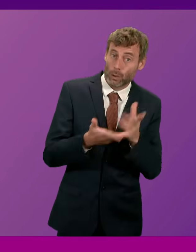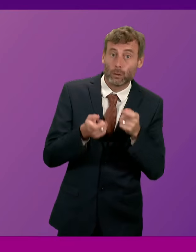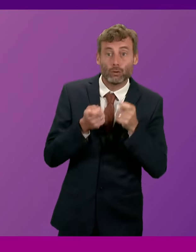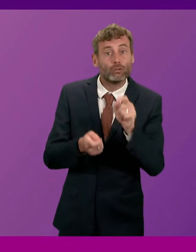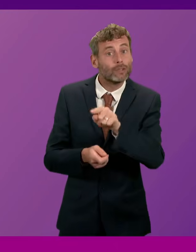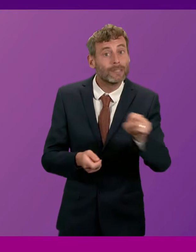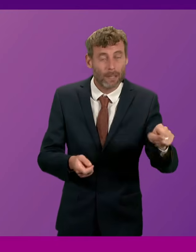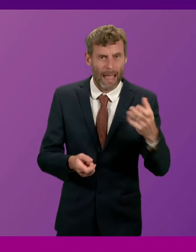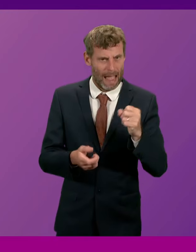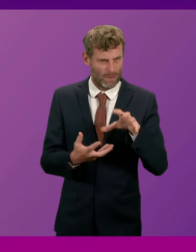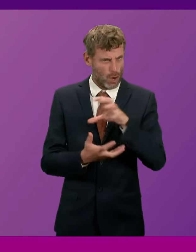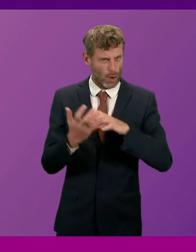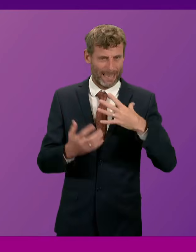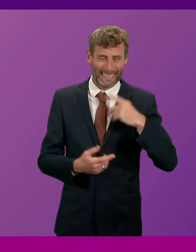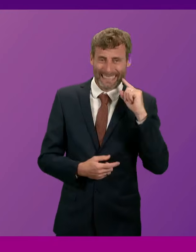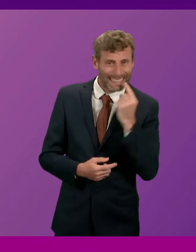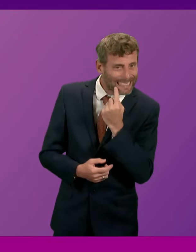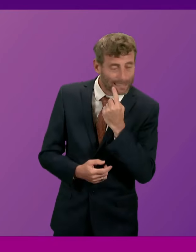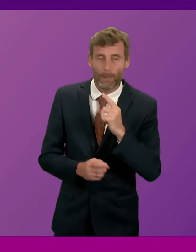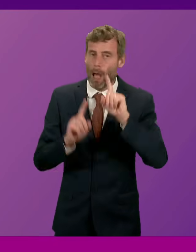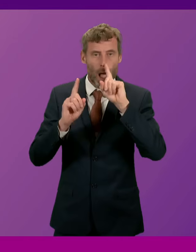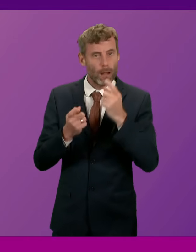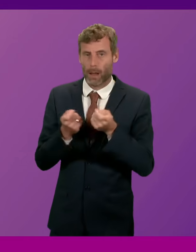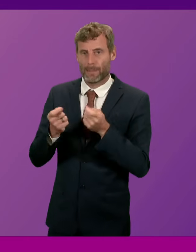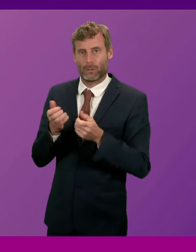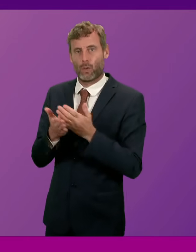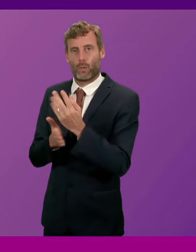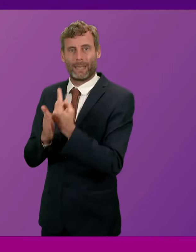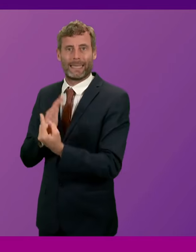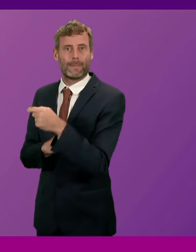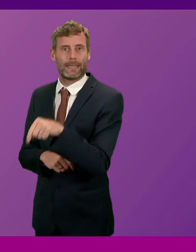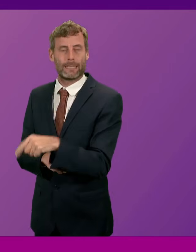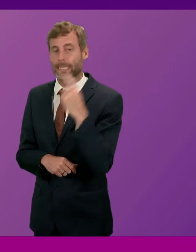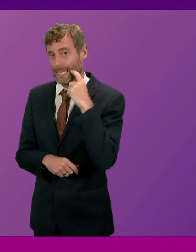have more complex needs that cannot be managed by independent dentists. Scotland remains the